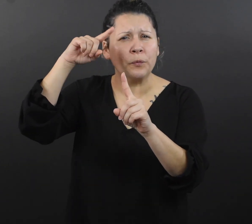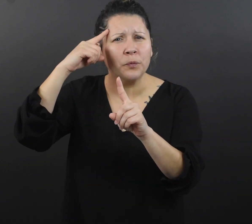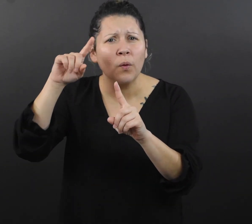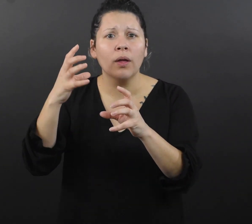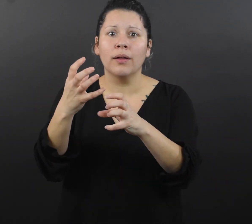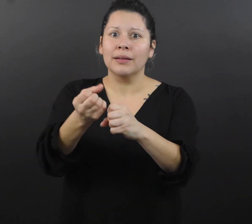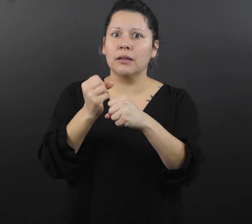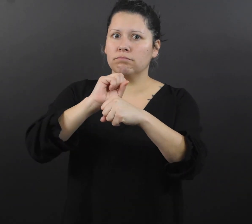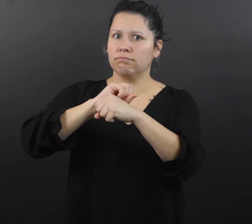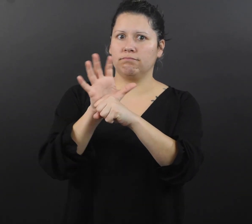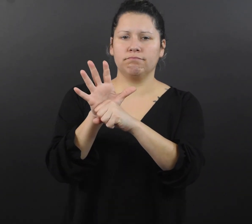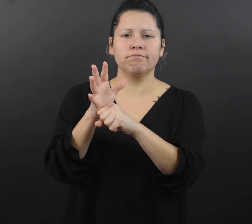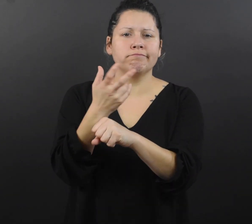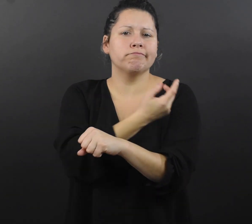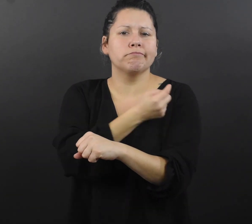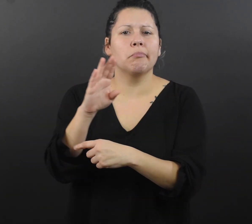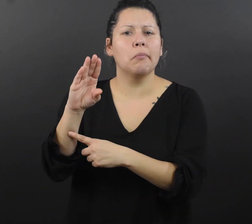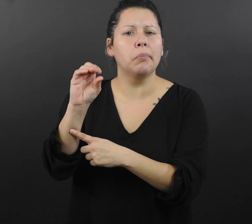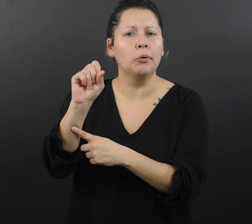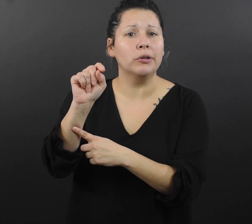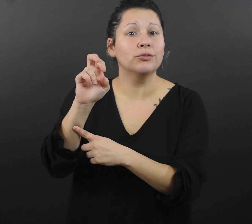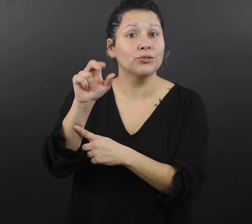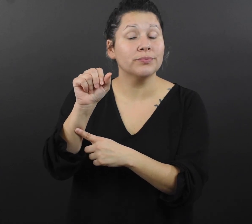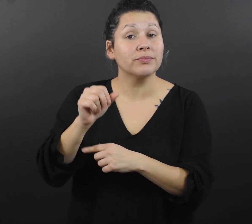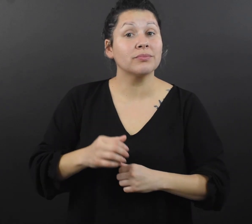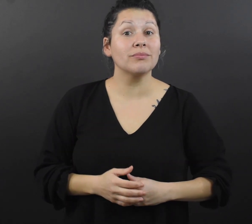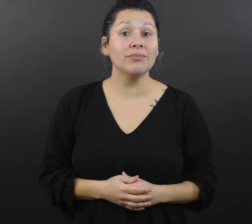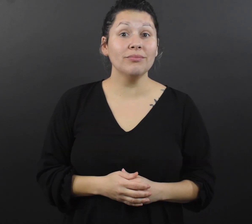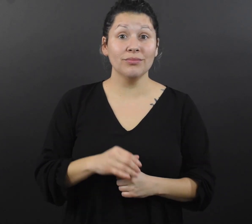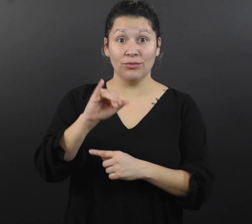boosters, “it’s an ideal time to get your flu shot,” says